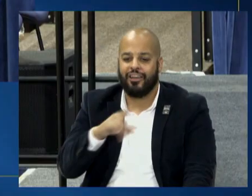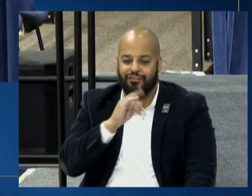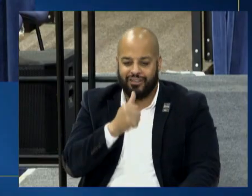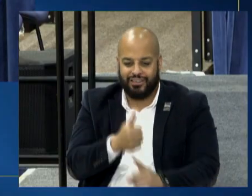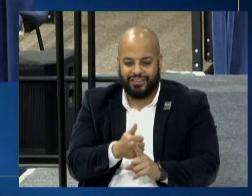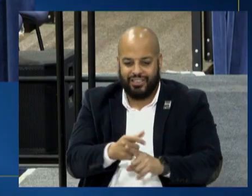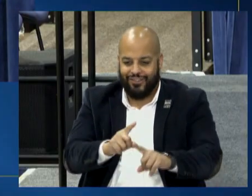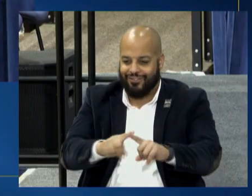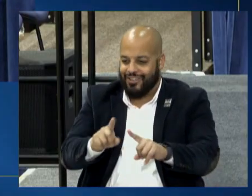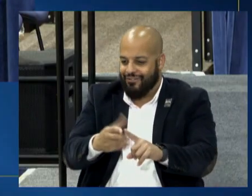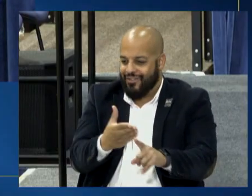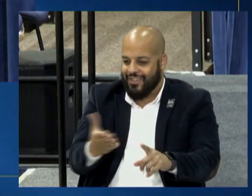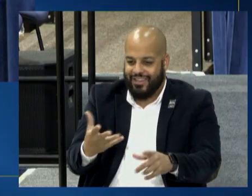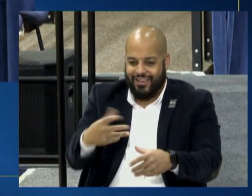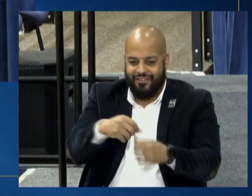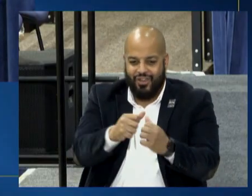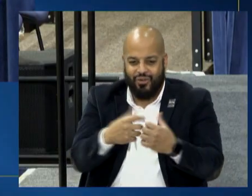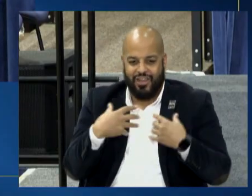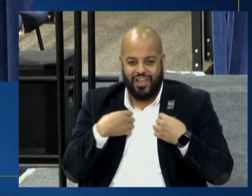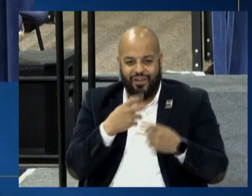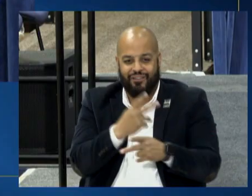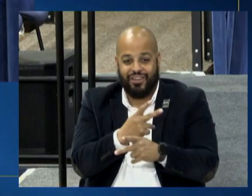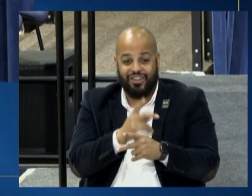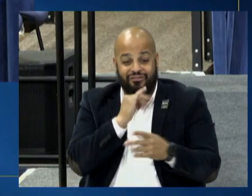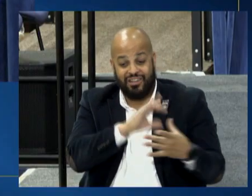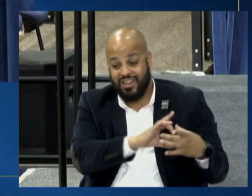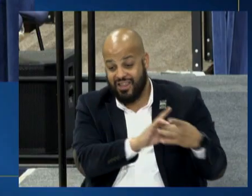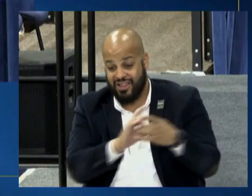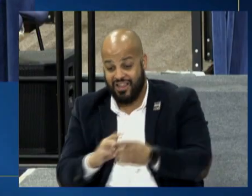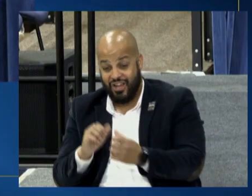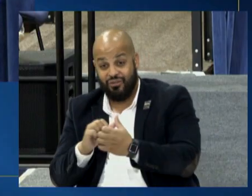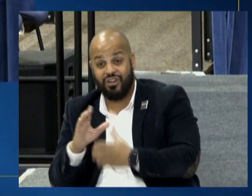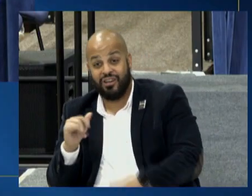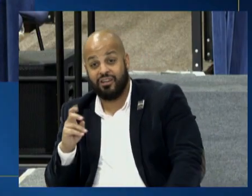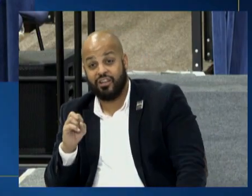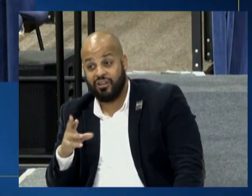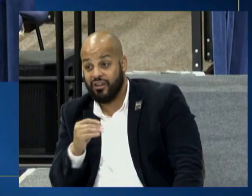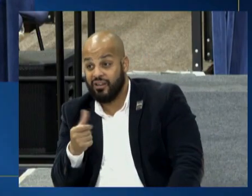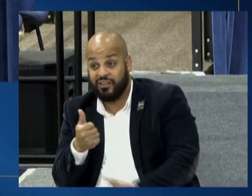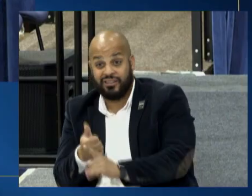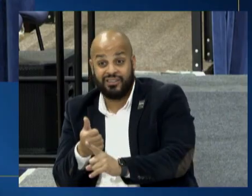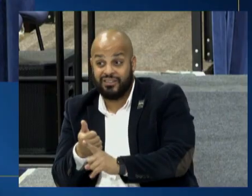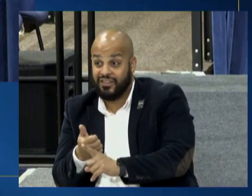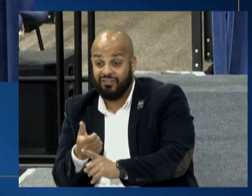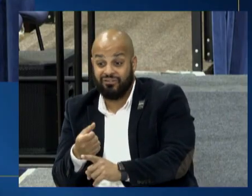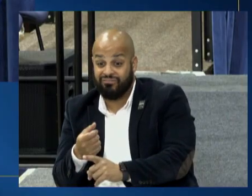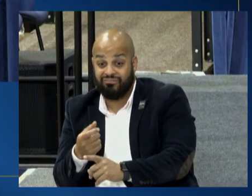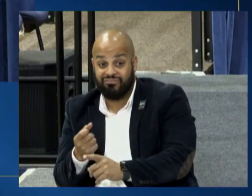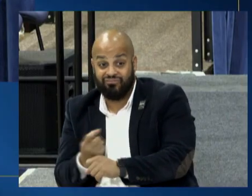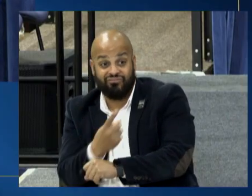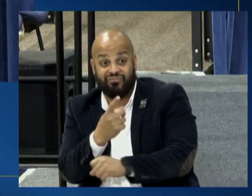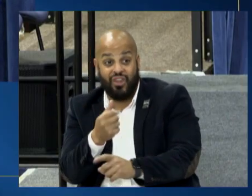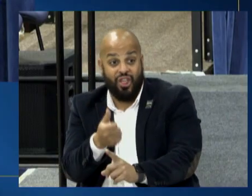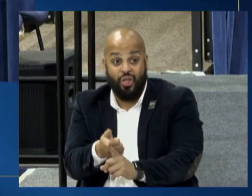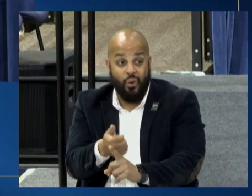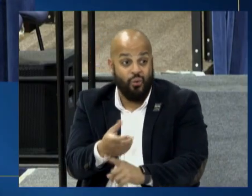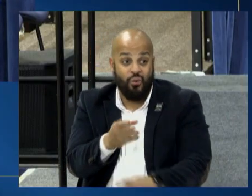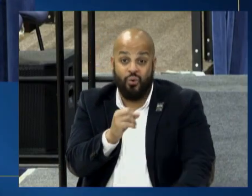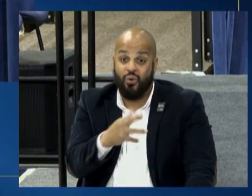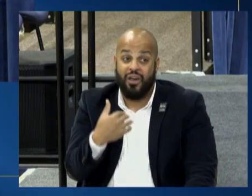that have a relationship to cancer, and in some cases, are on the peripheral or, you know, an affinity or other types of, you know,